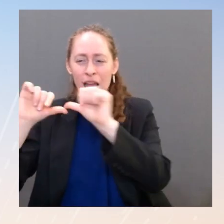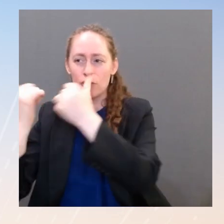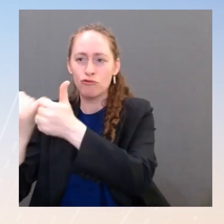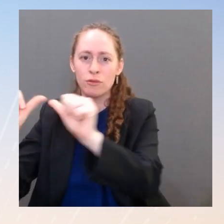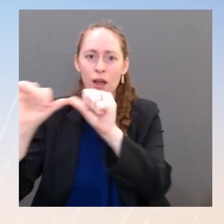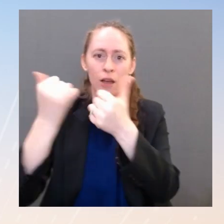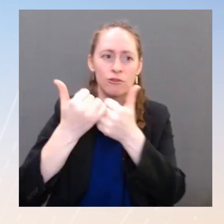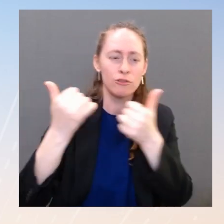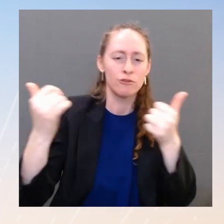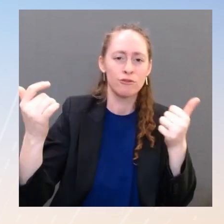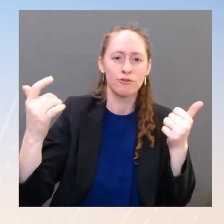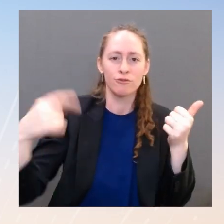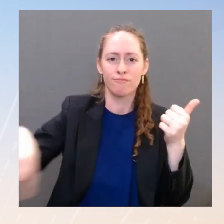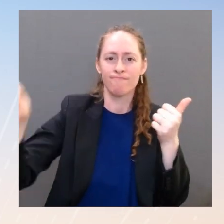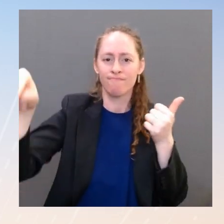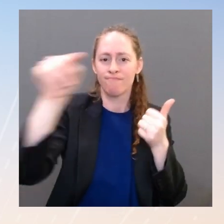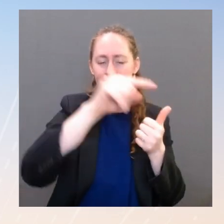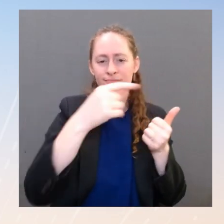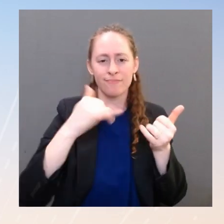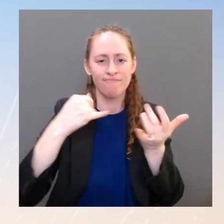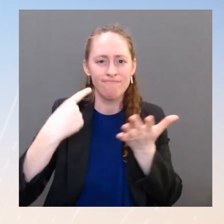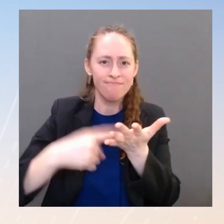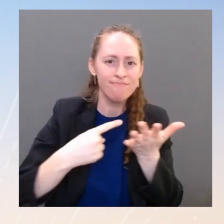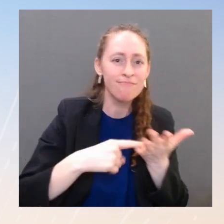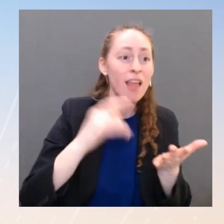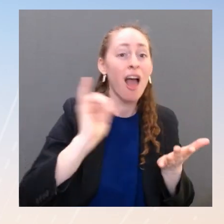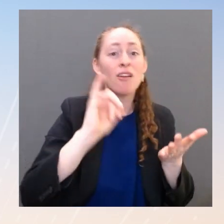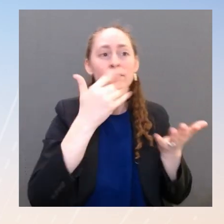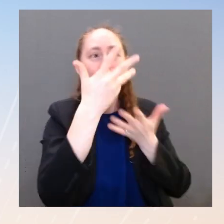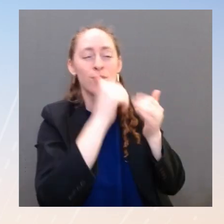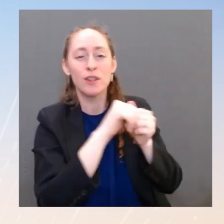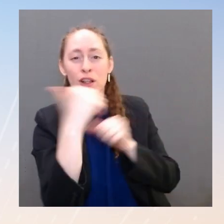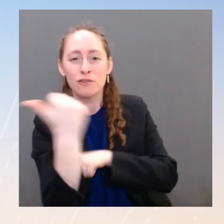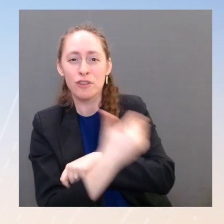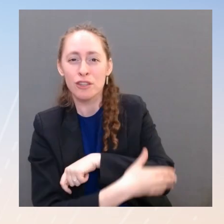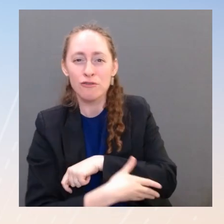even some we certainly do not have diplomatic relations with, to bring Americans home.